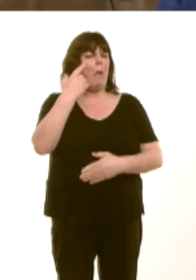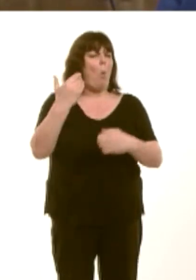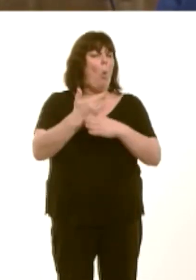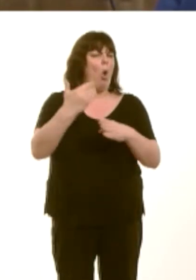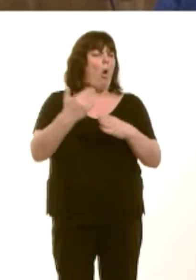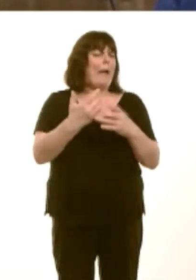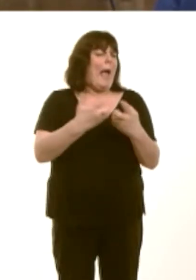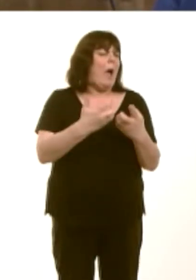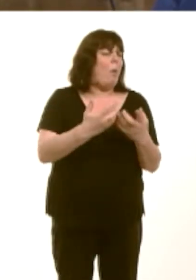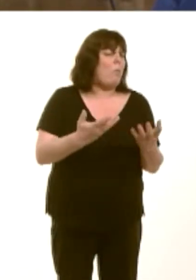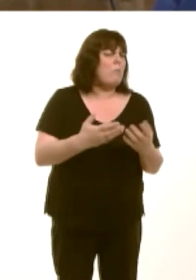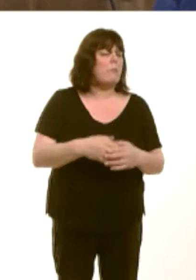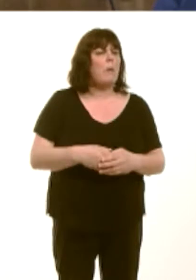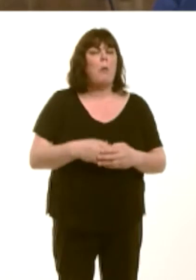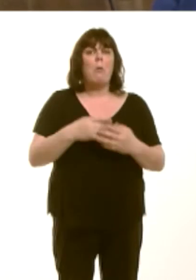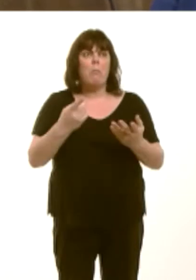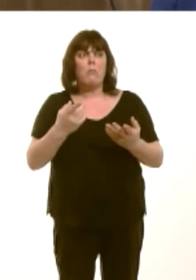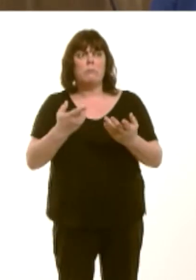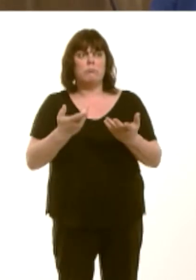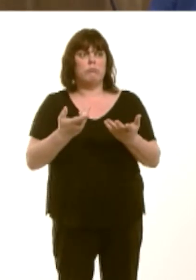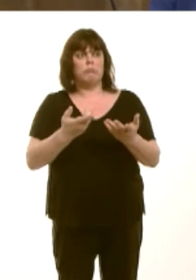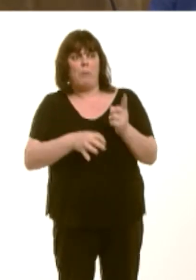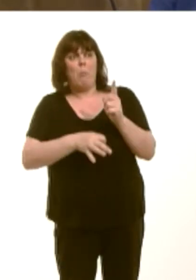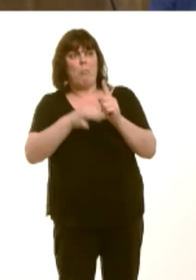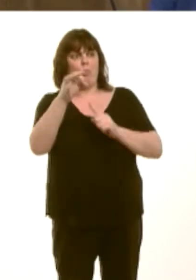But, anything that can be done to improve transparency, where itís felt that transparency